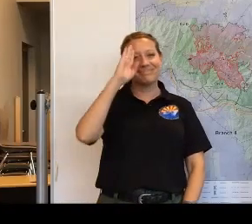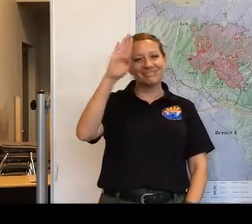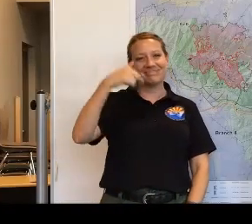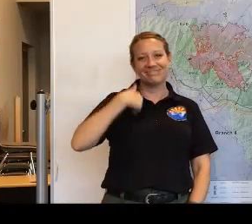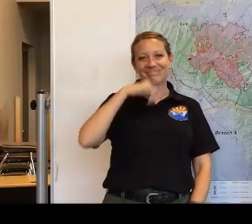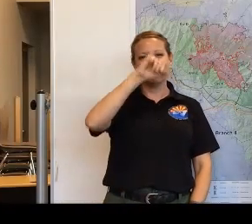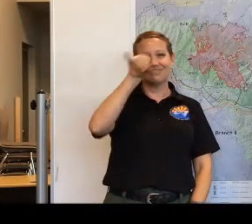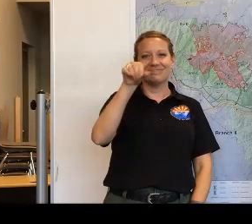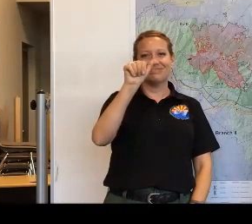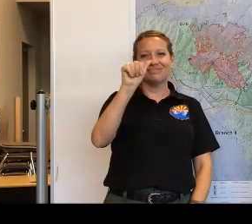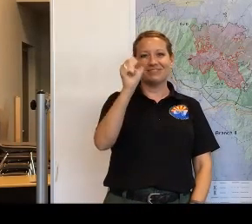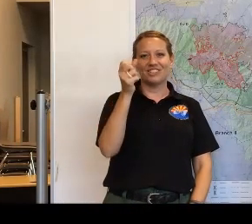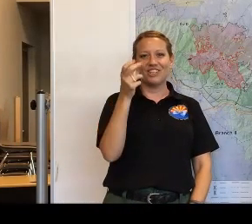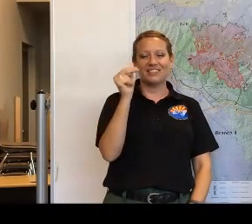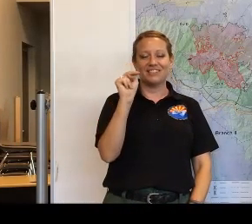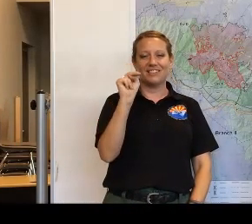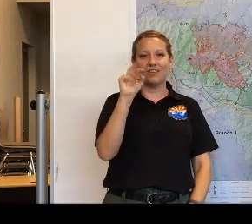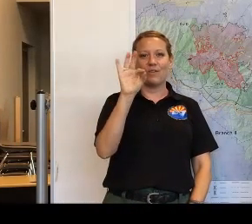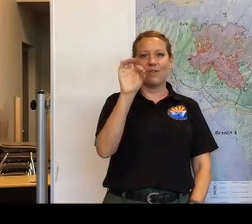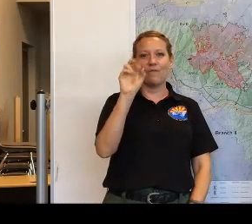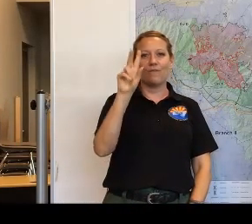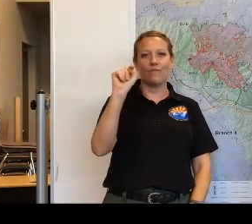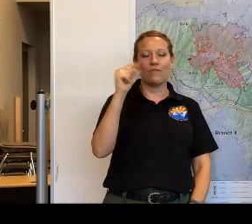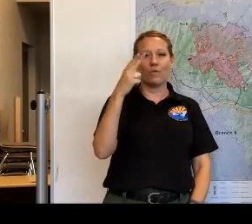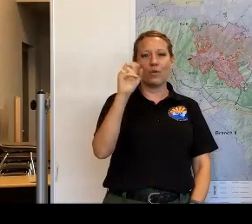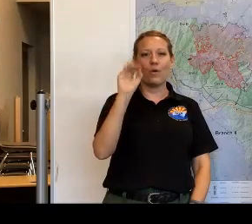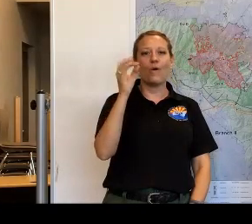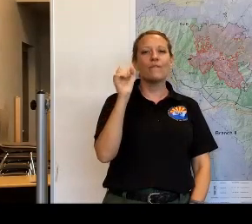My name is Jason Forthofer and I am a Fire Behavior Analyst on the Frye Fire.